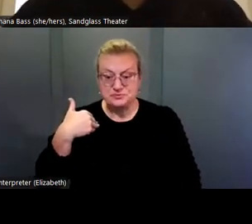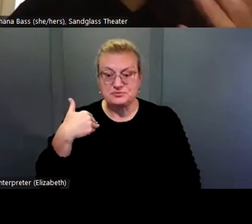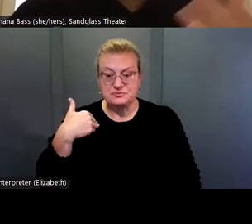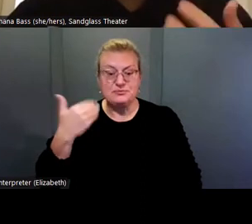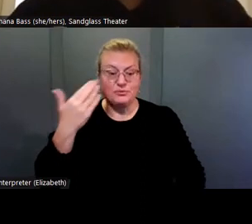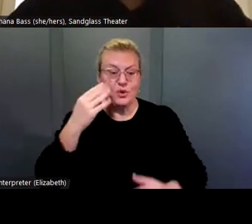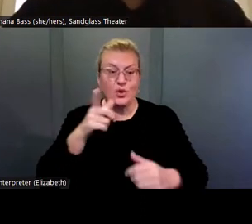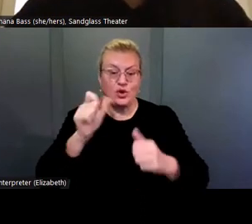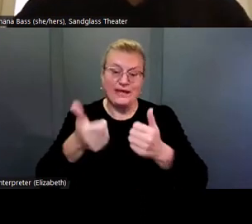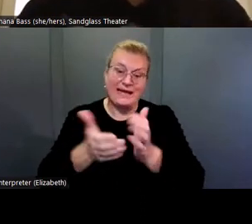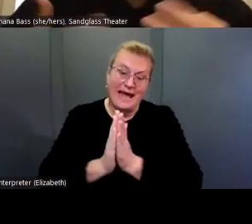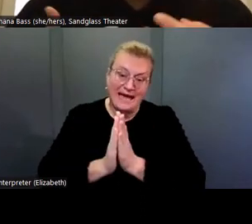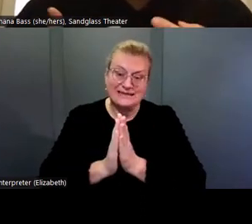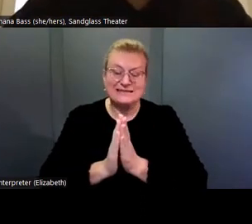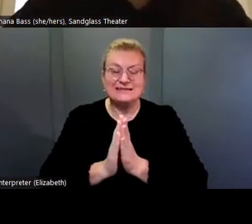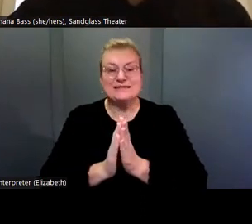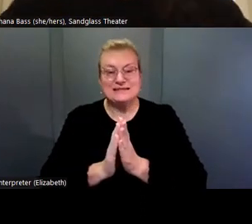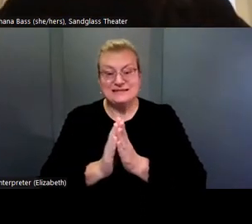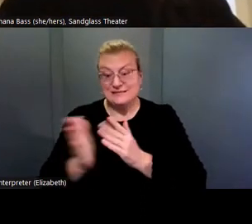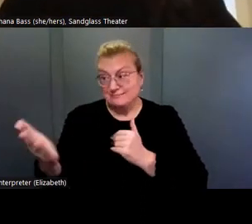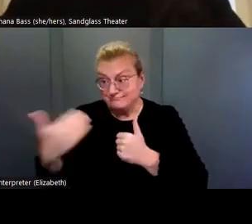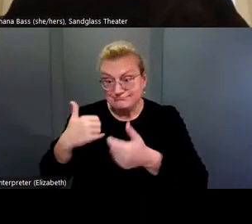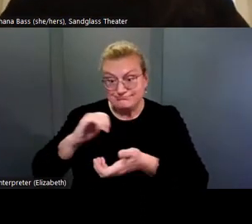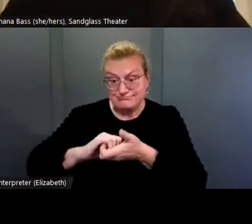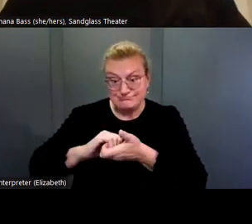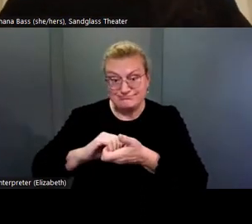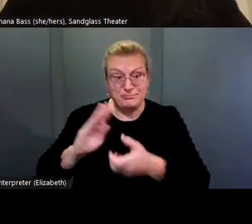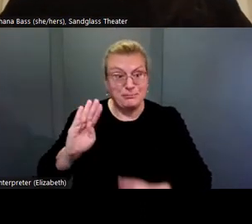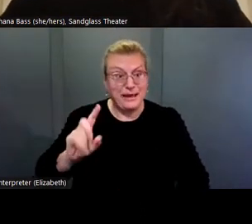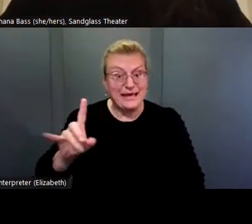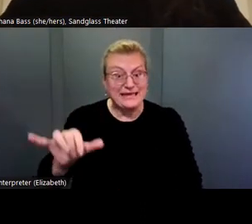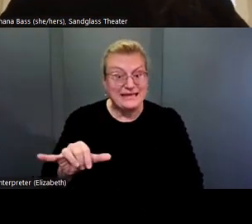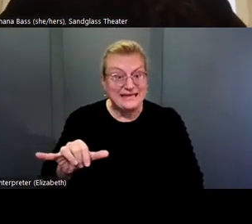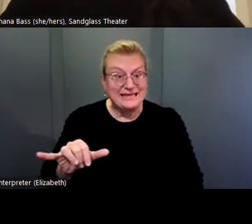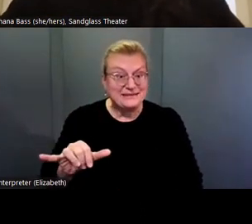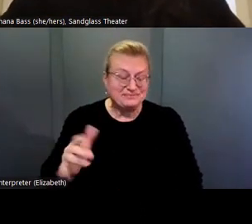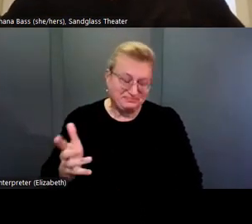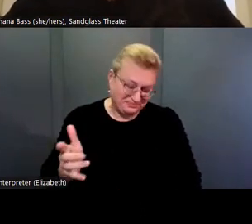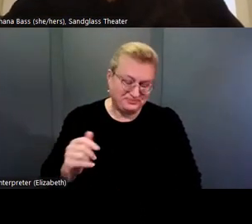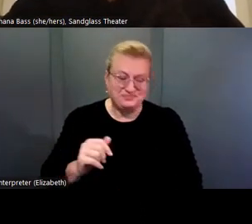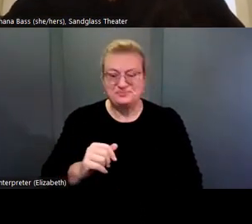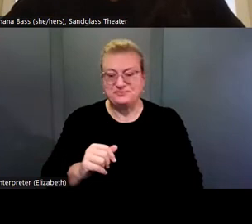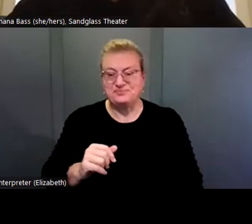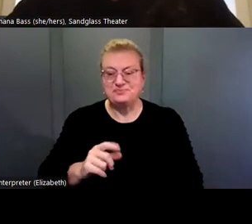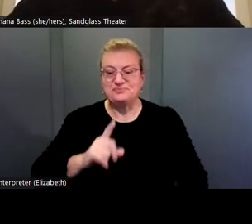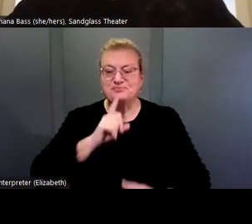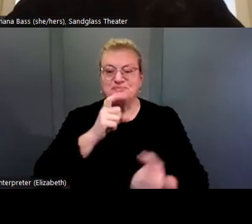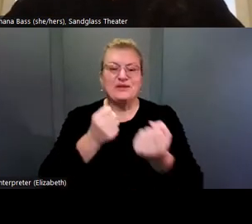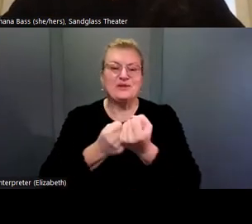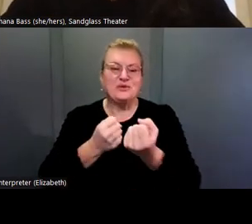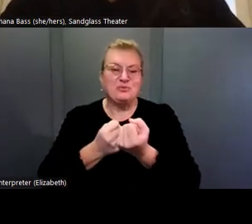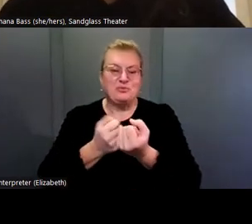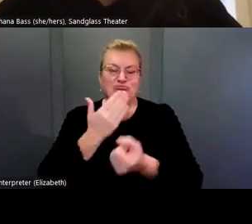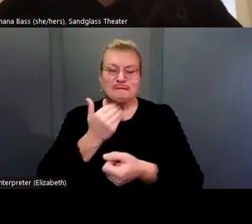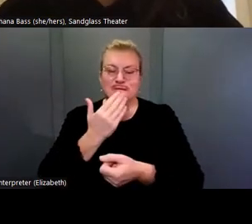"Will you kind of be my buddy?" I think is a really supportive, lovely thing to have.